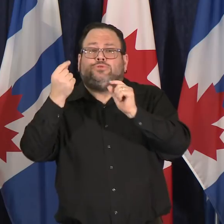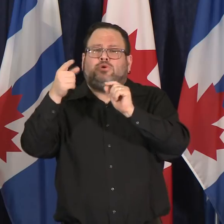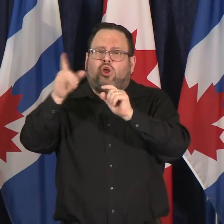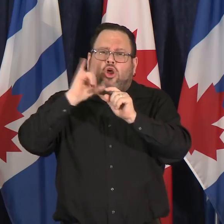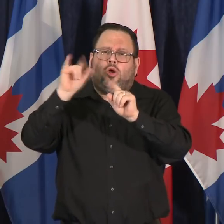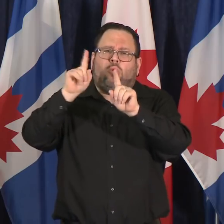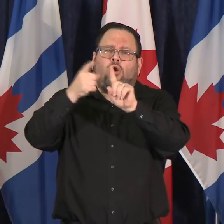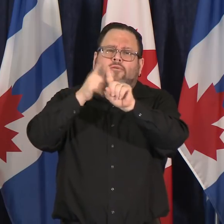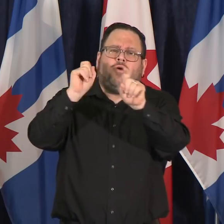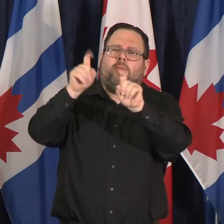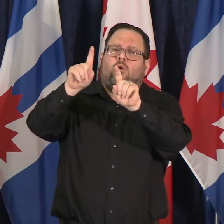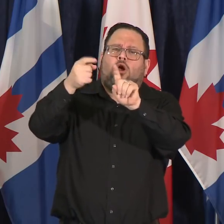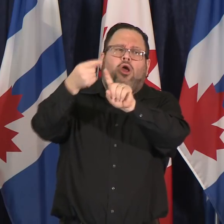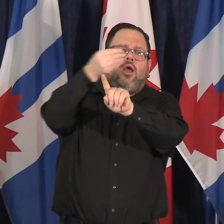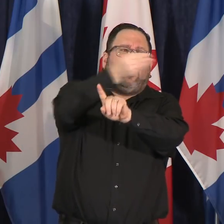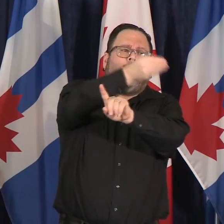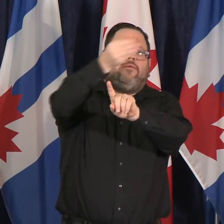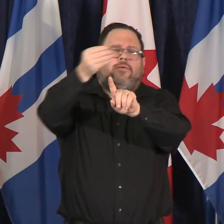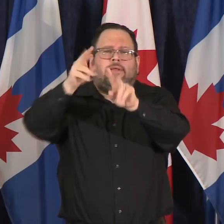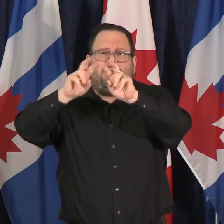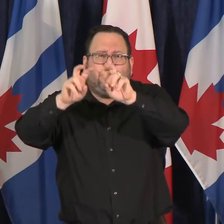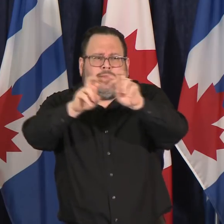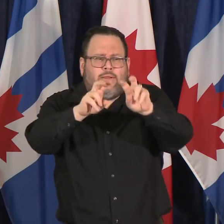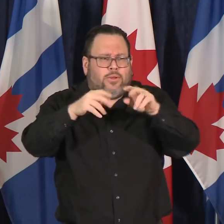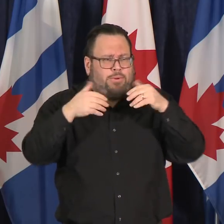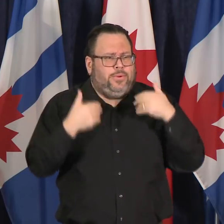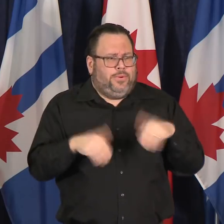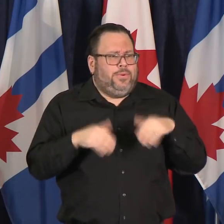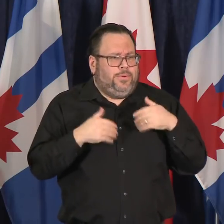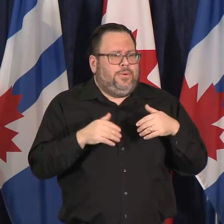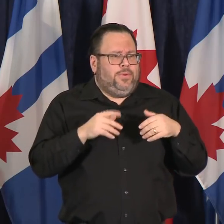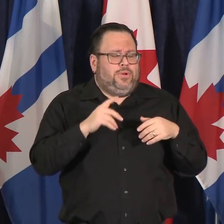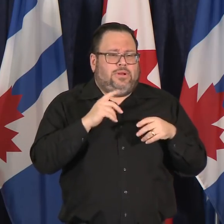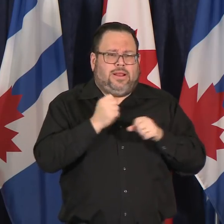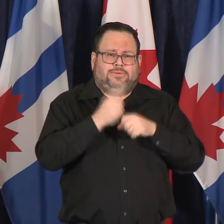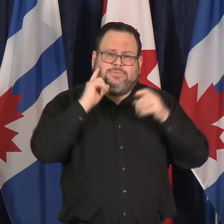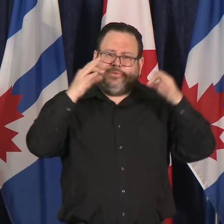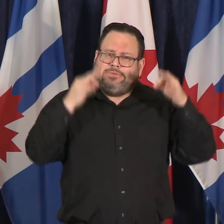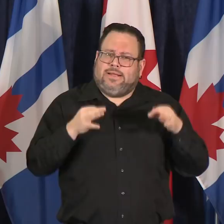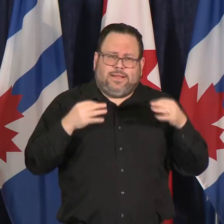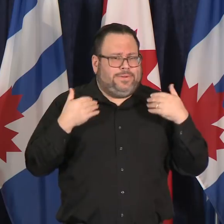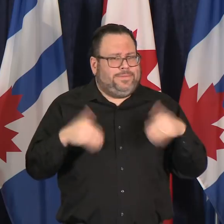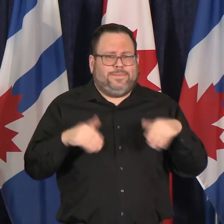to determine whether it was the exposure in which direction the exposure was in